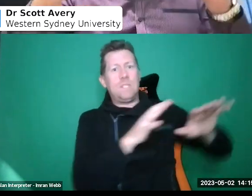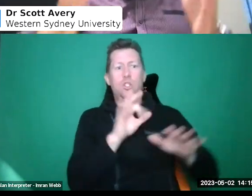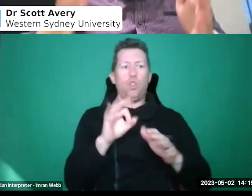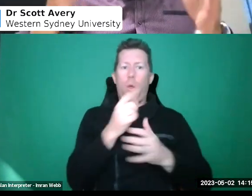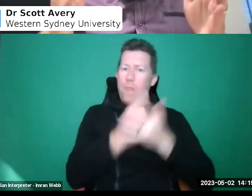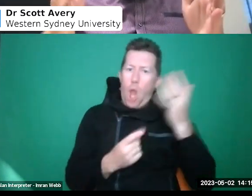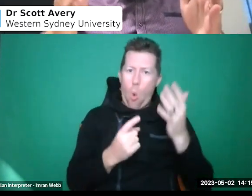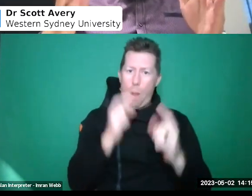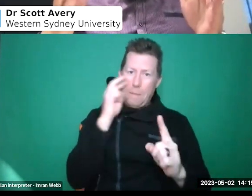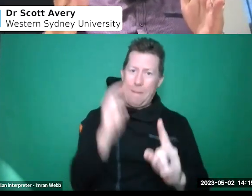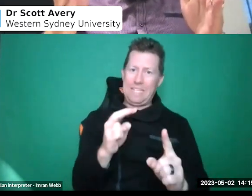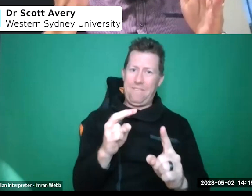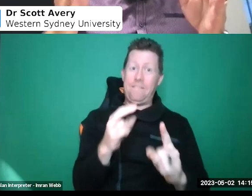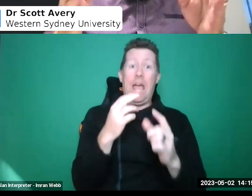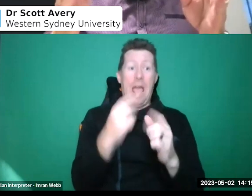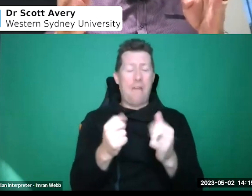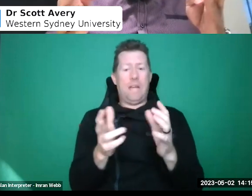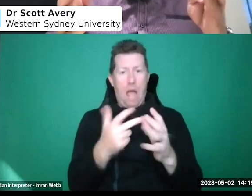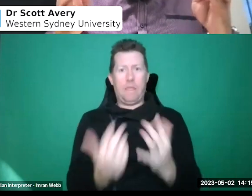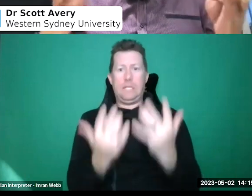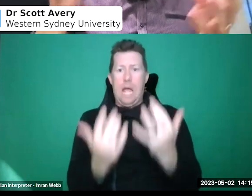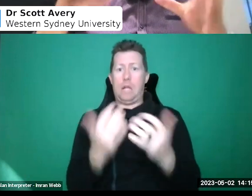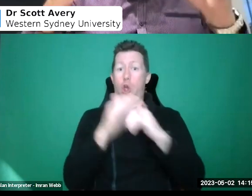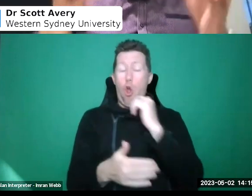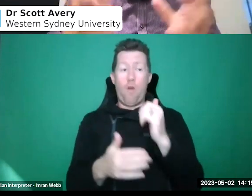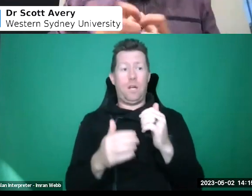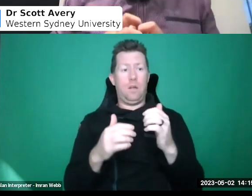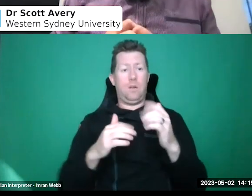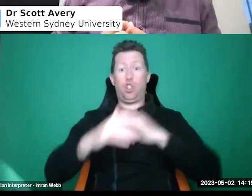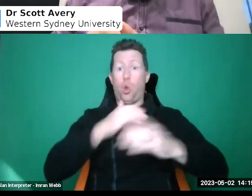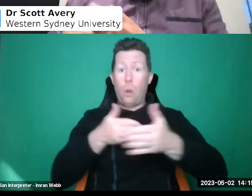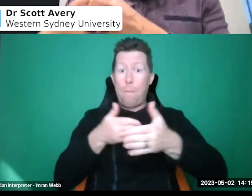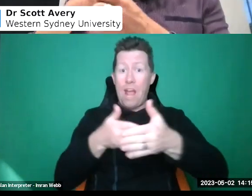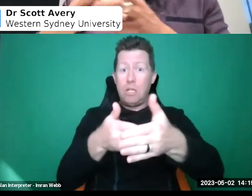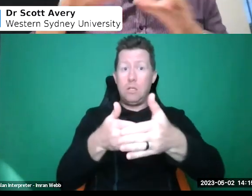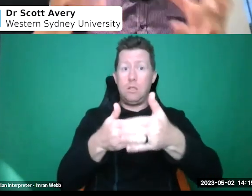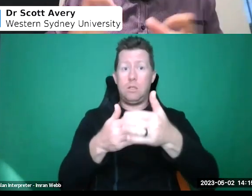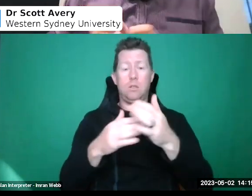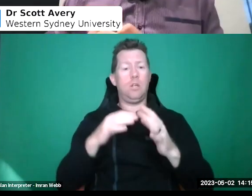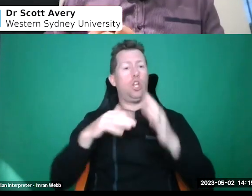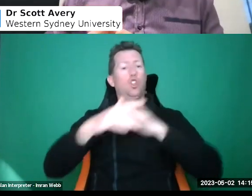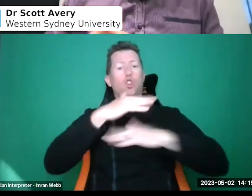There's more data around barriers to inclusion. So the social model model of inclusion,